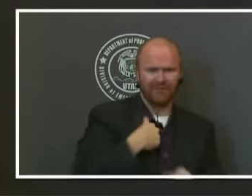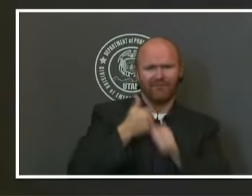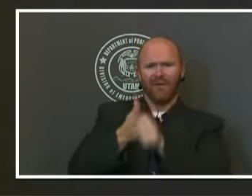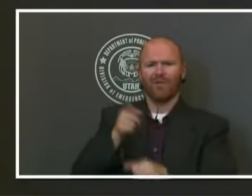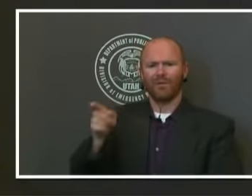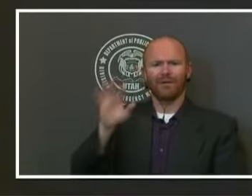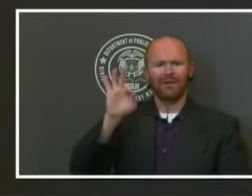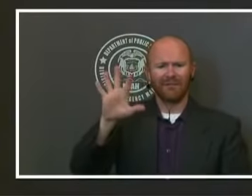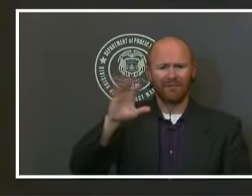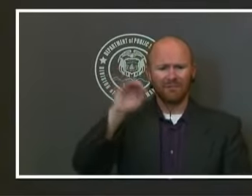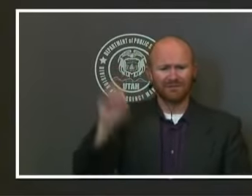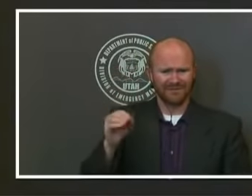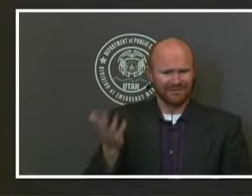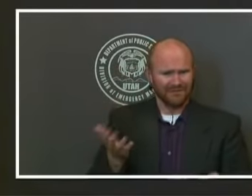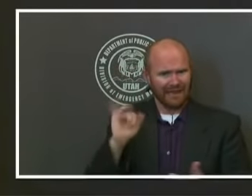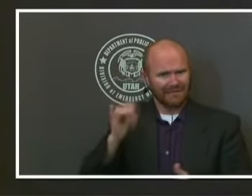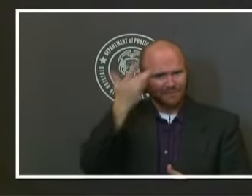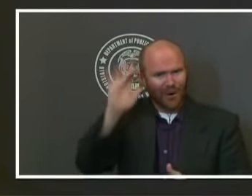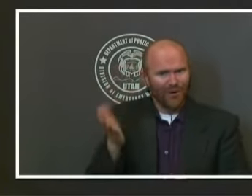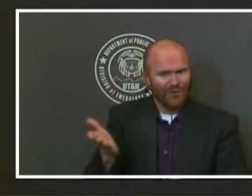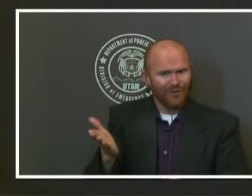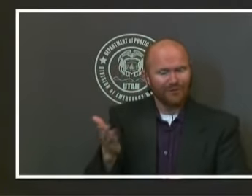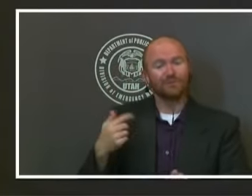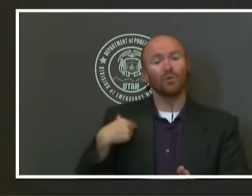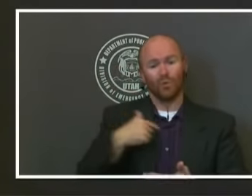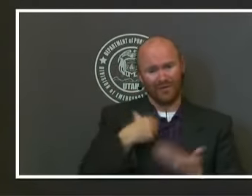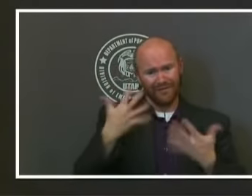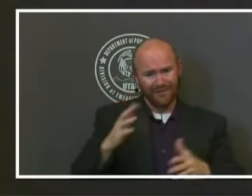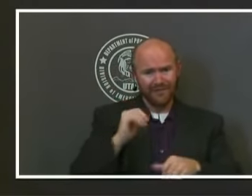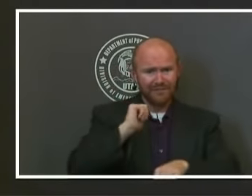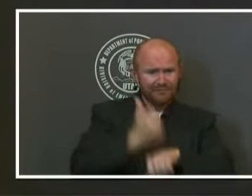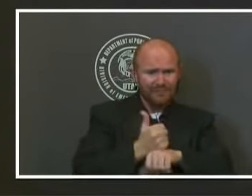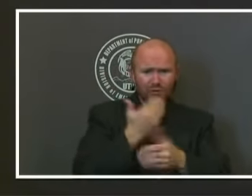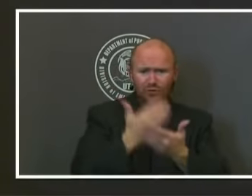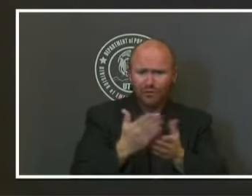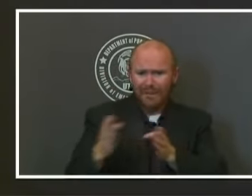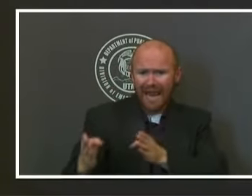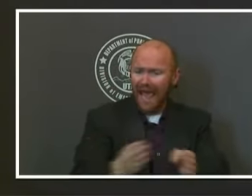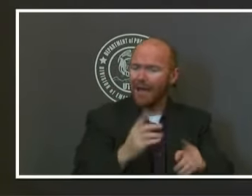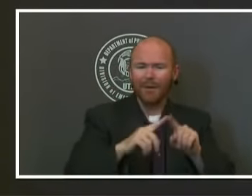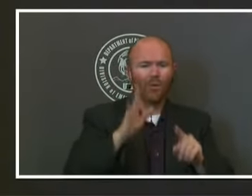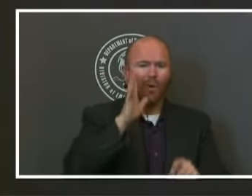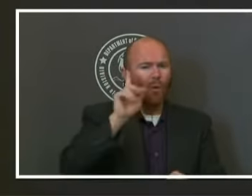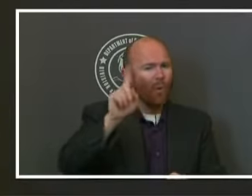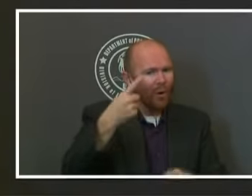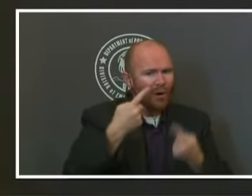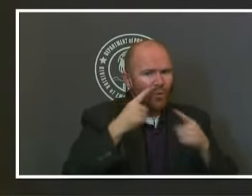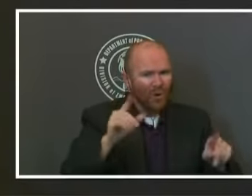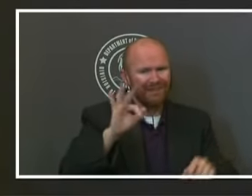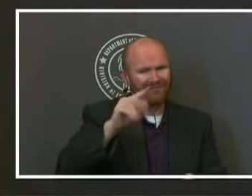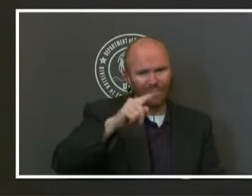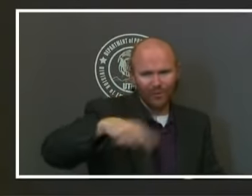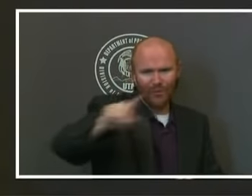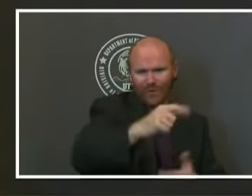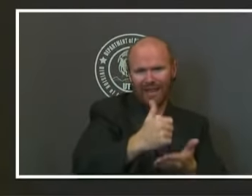best thinking developing a plan we have in place now but it's